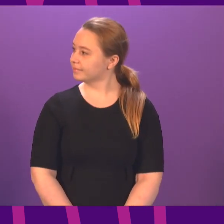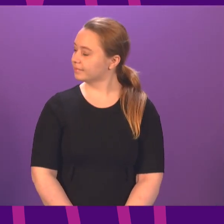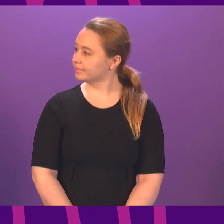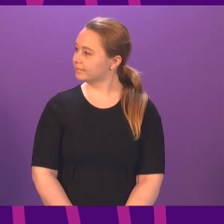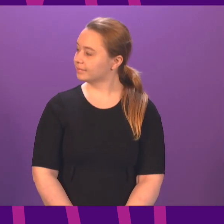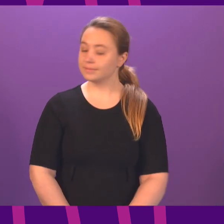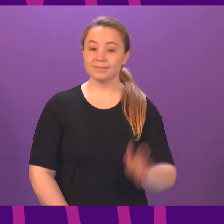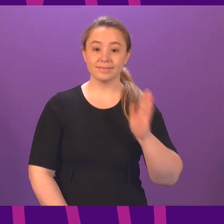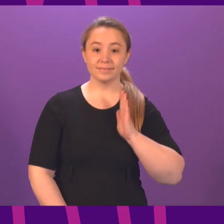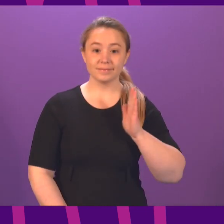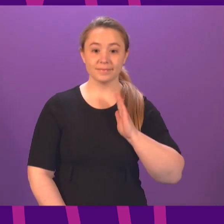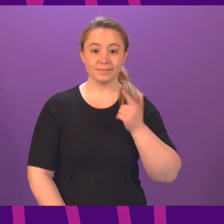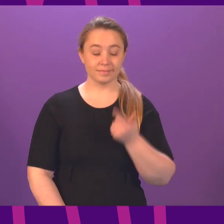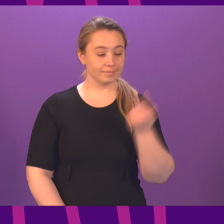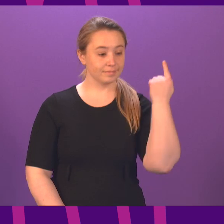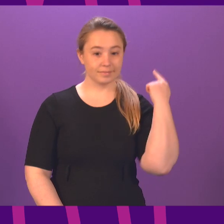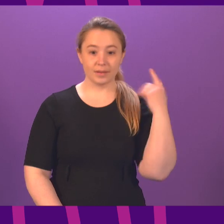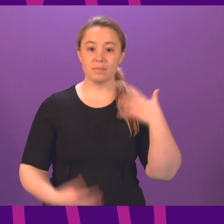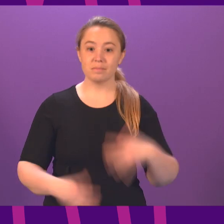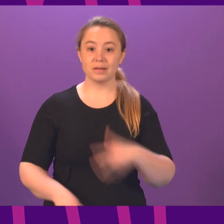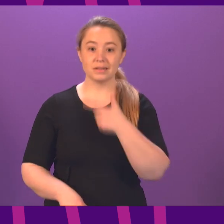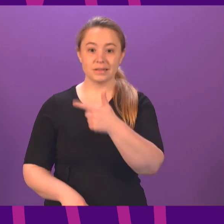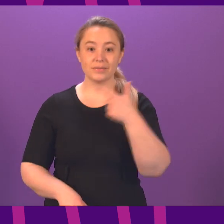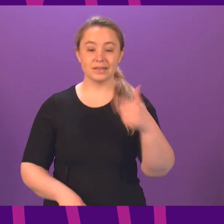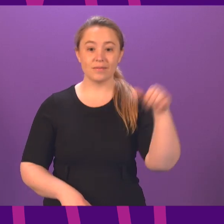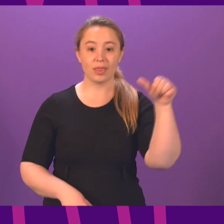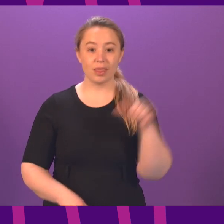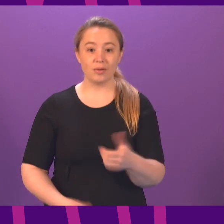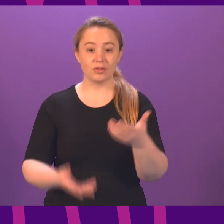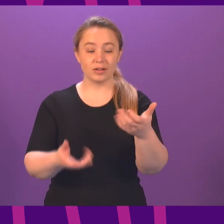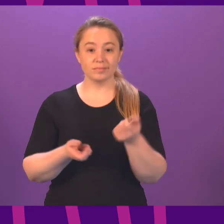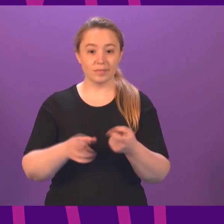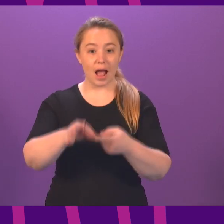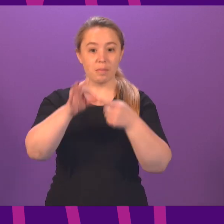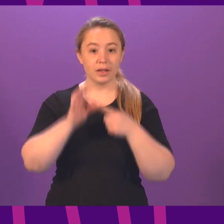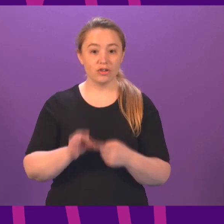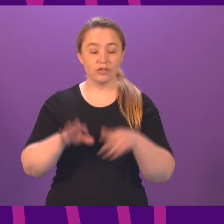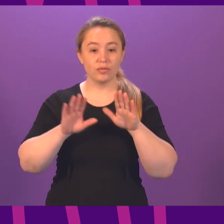had received only 77,000 applications for the Scottish child payment. That means that,